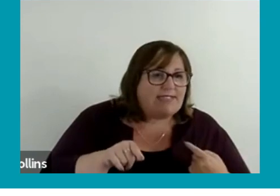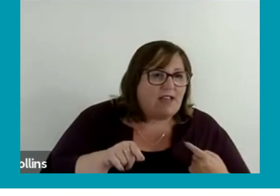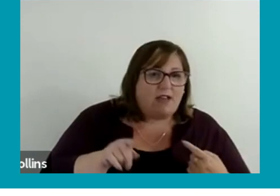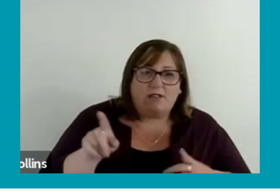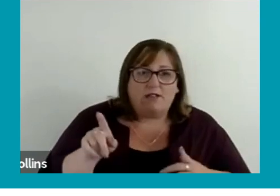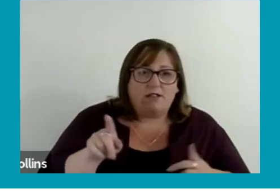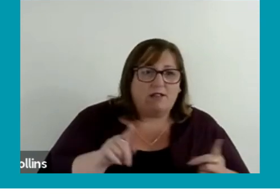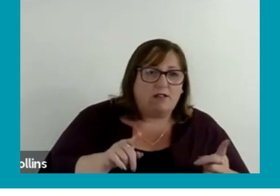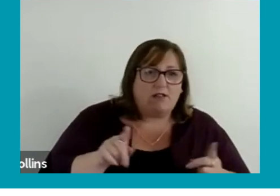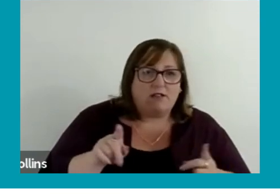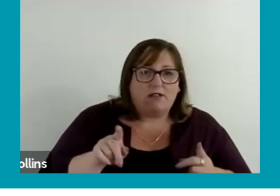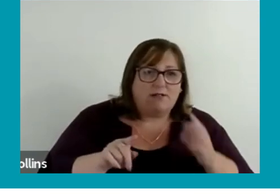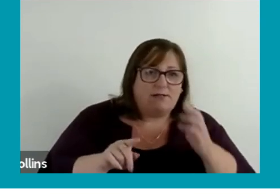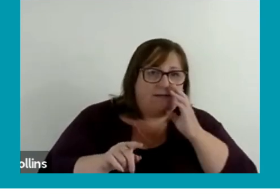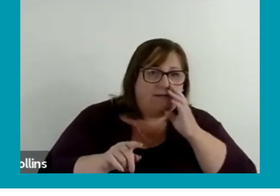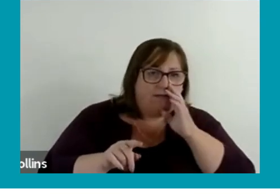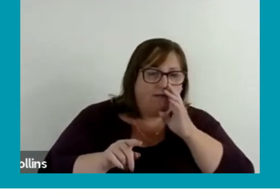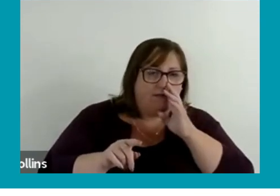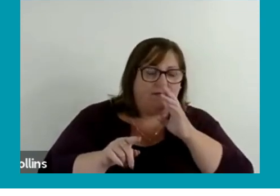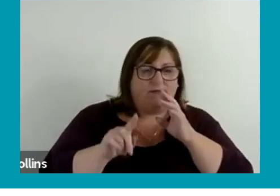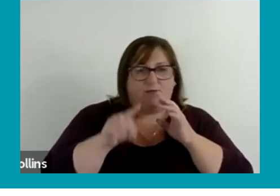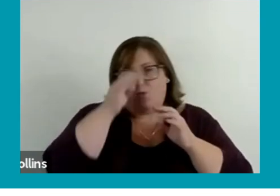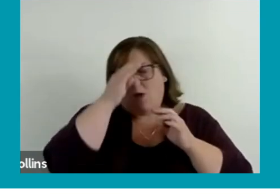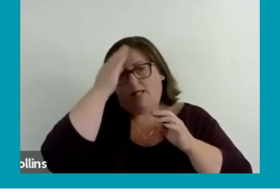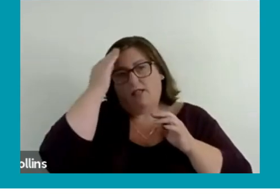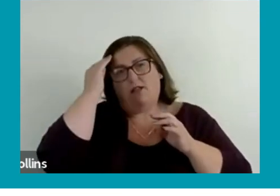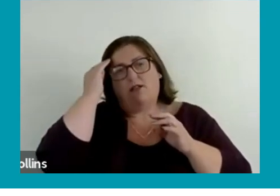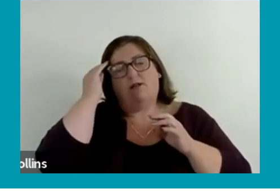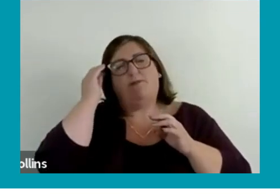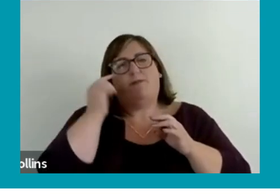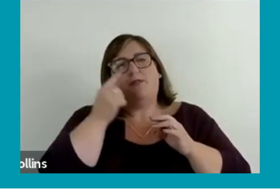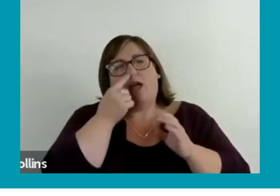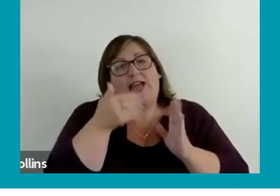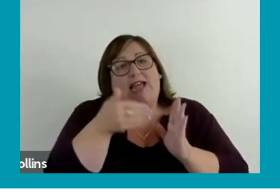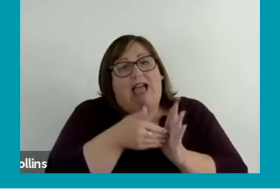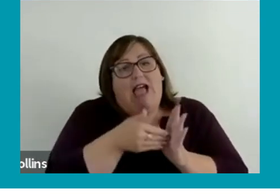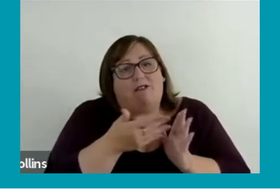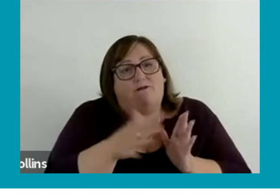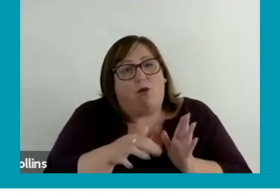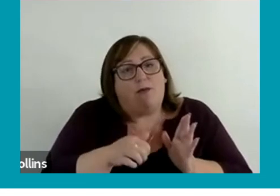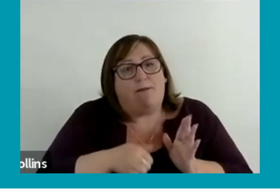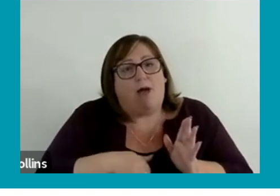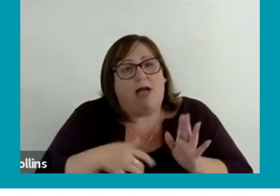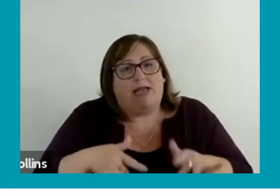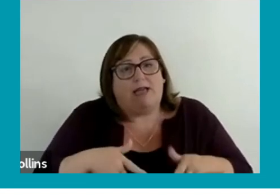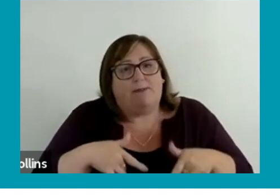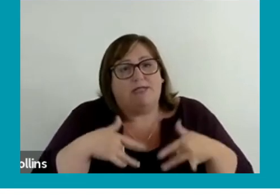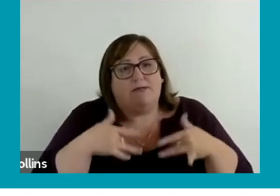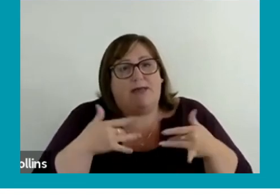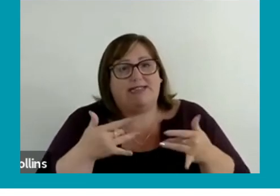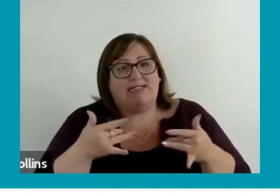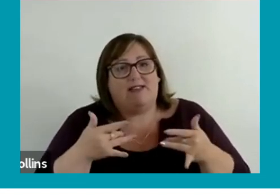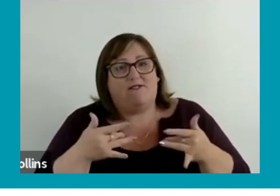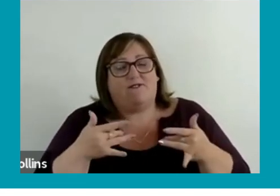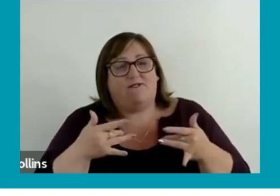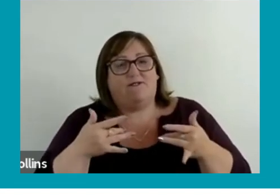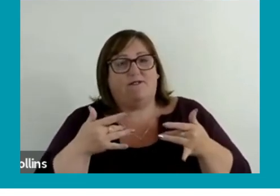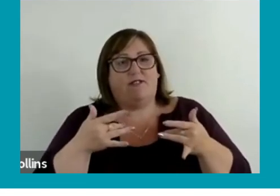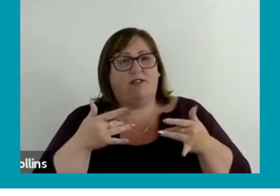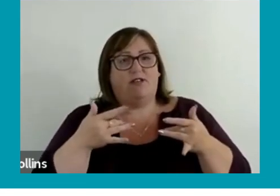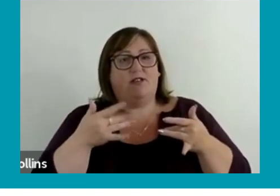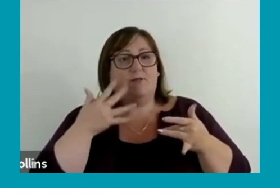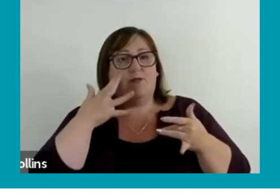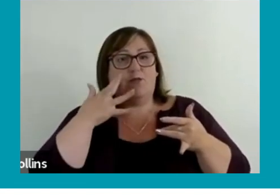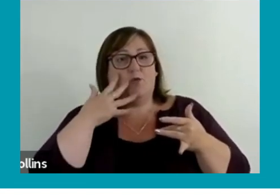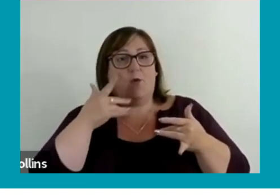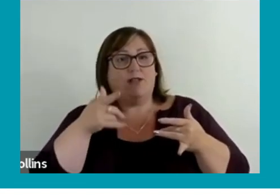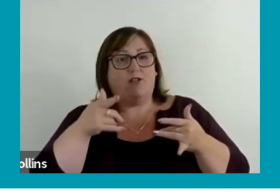i can also add a tiny bit um just from the my perspective um is once you get involved you don't